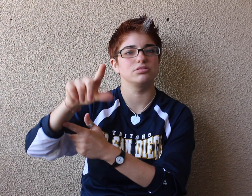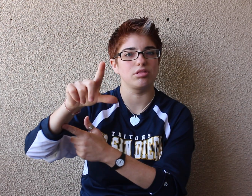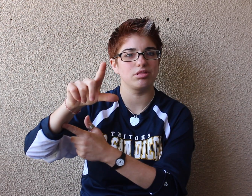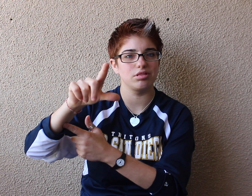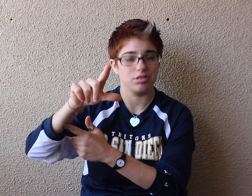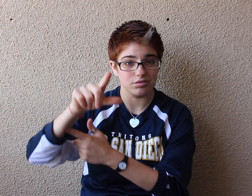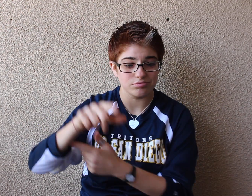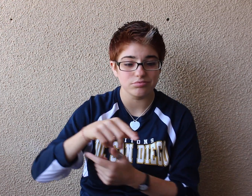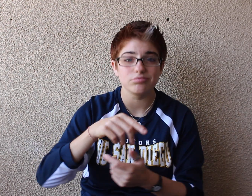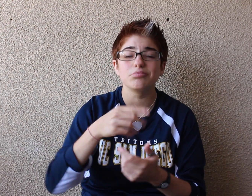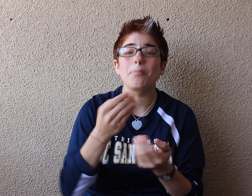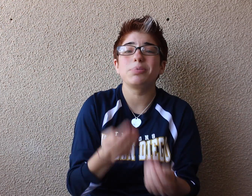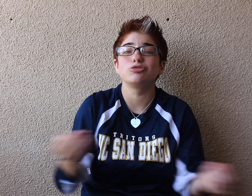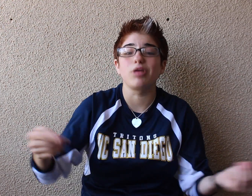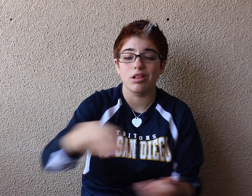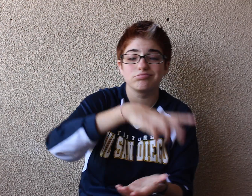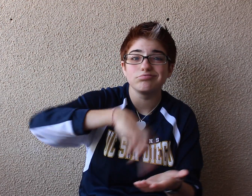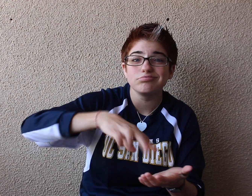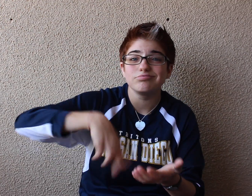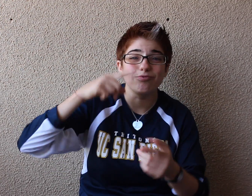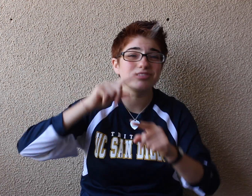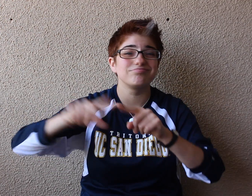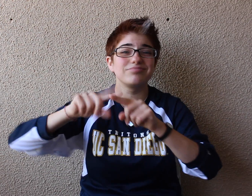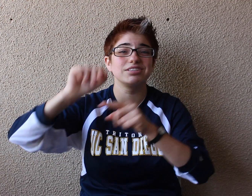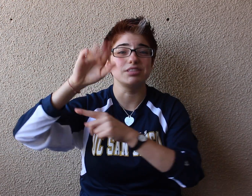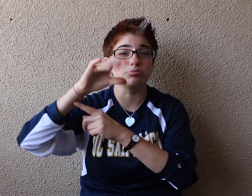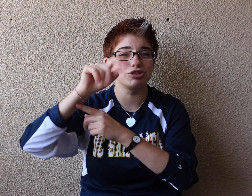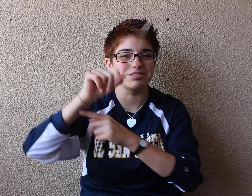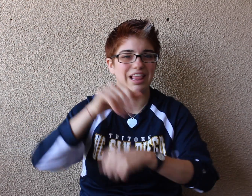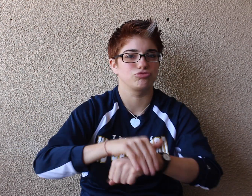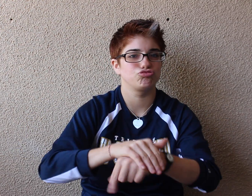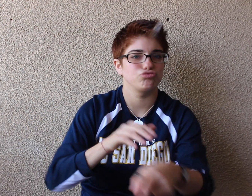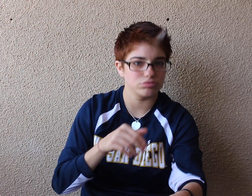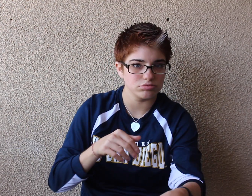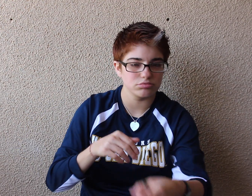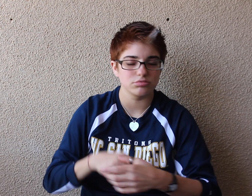The materials they read for various subjects would be in English.